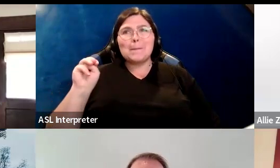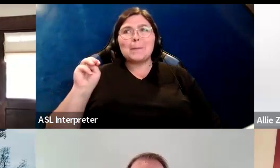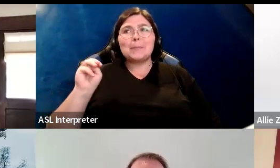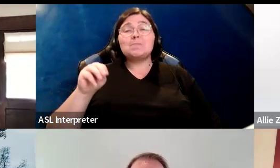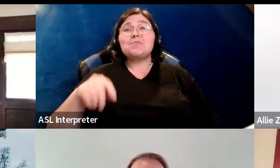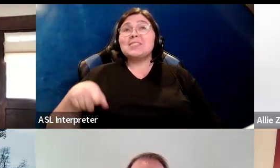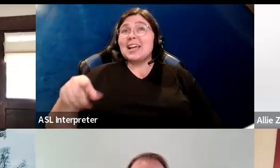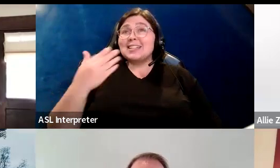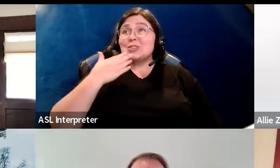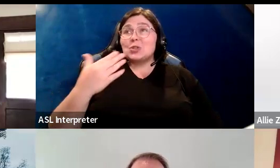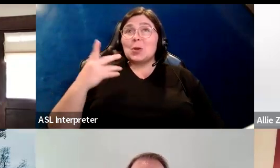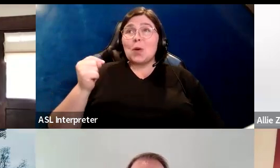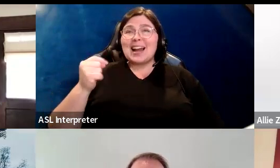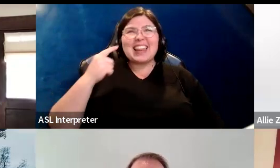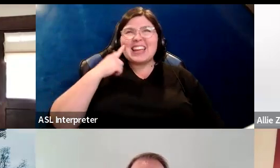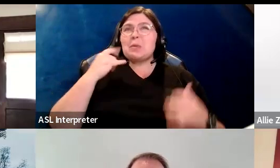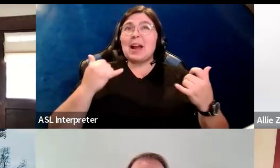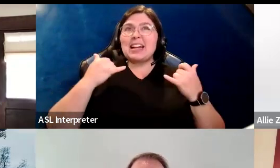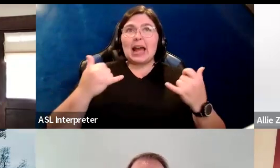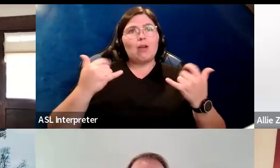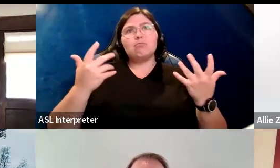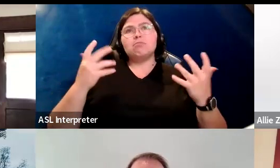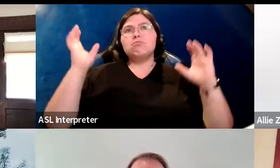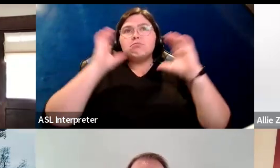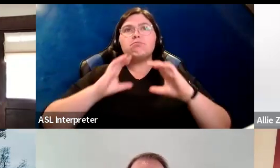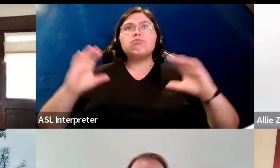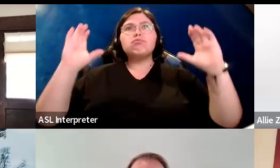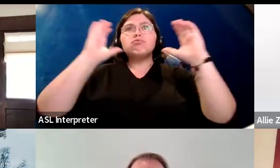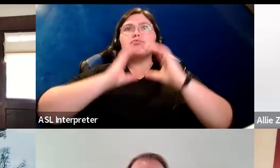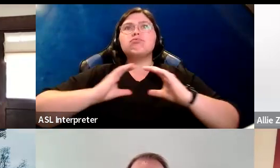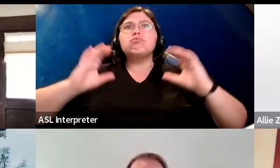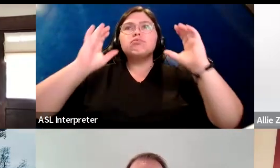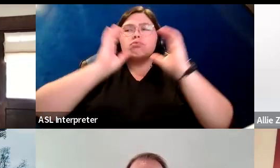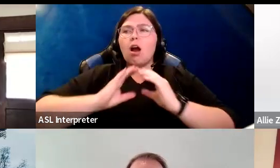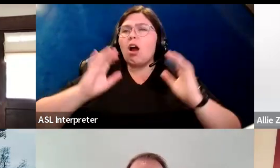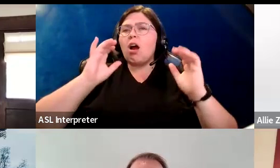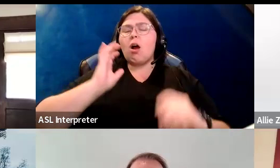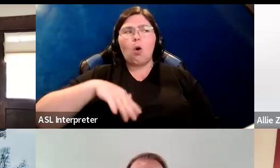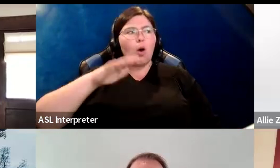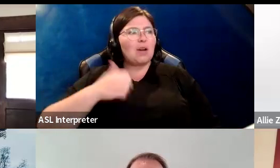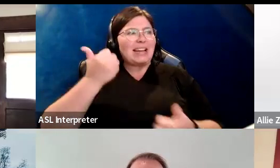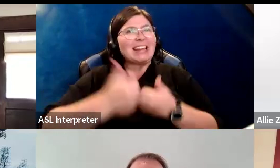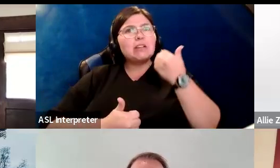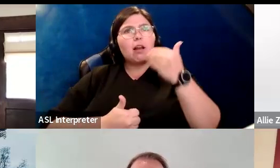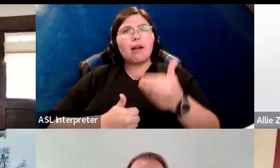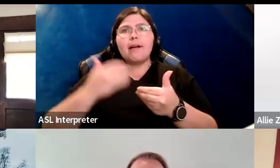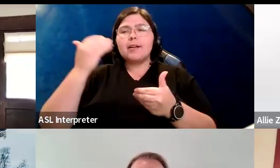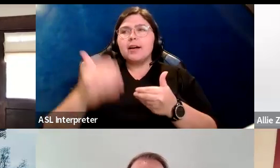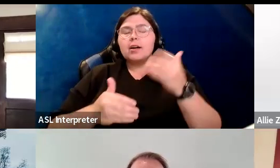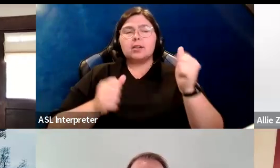I think we are just exploring, honestly. And we are being surprised at every step of the way, things